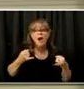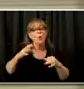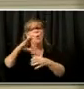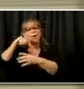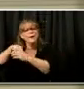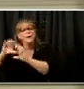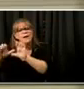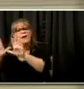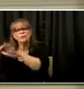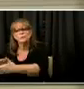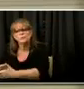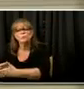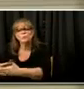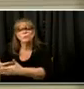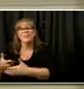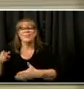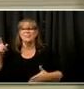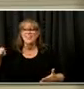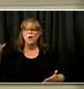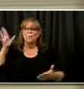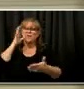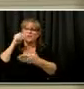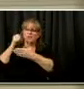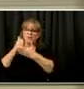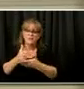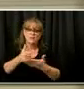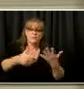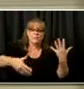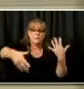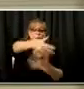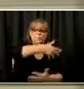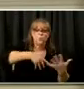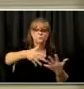every bit as important as the content taught in schools are the lessons about how kids form